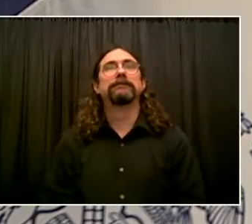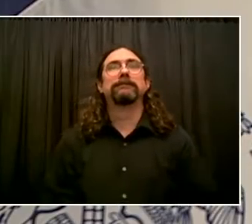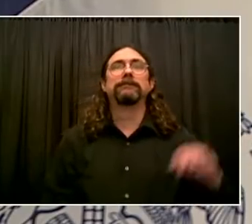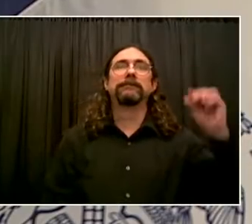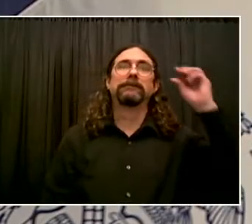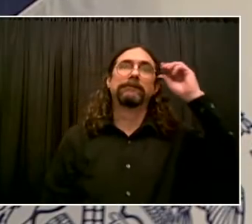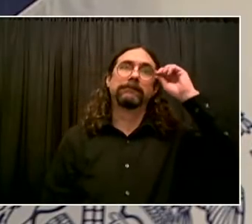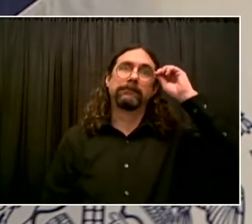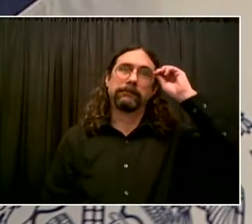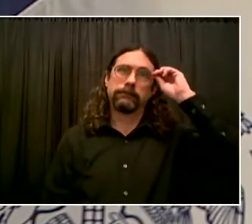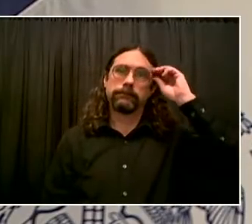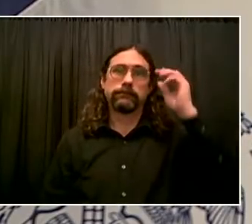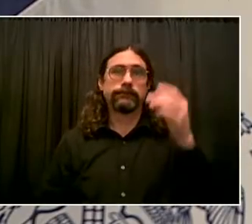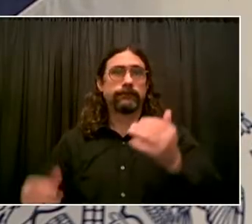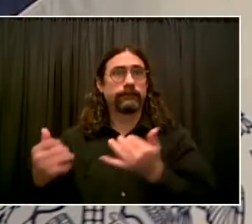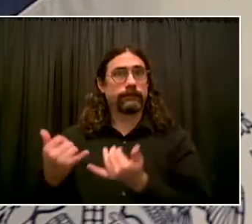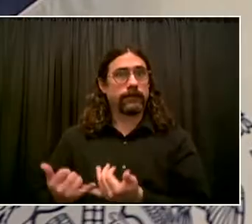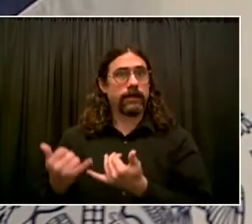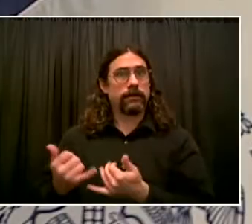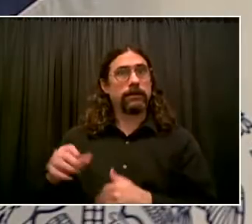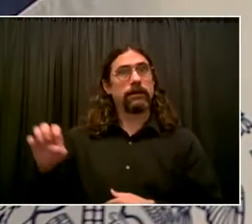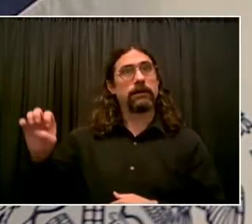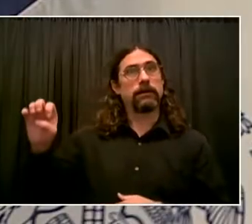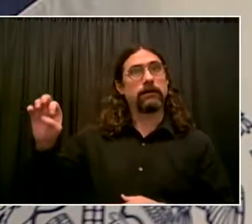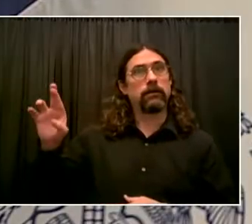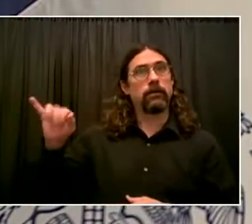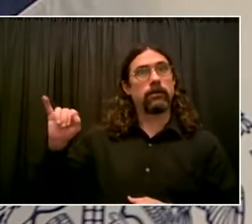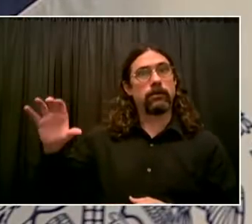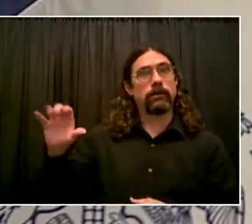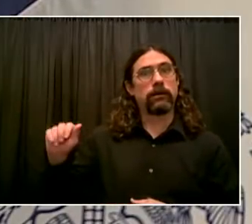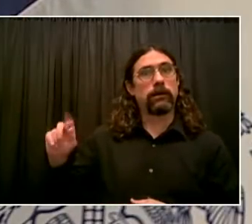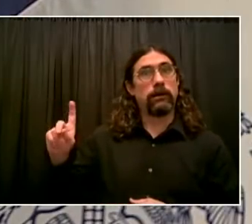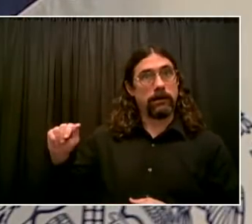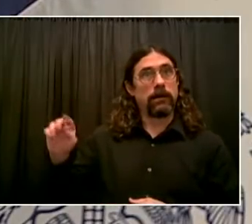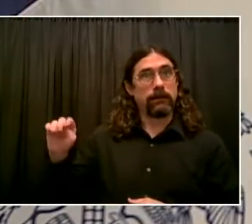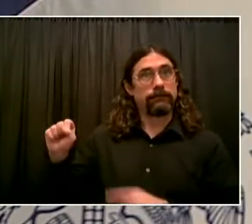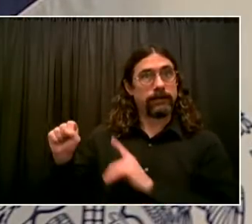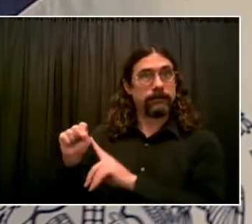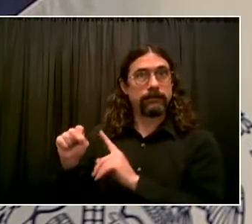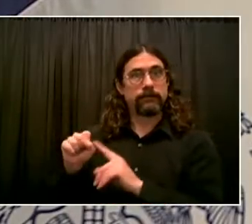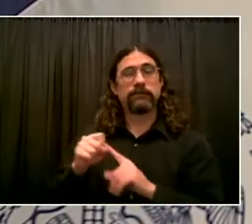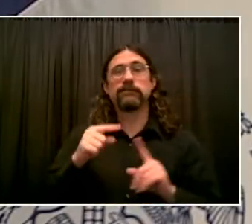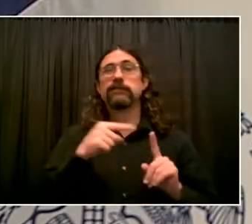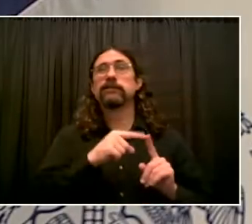THERE IS A REPORT TODAY THAT ERIC ADAMS